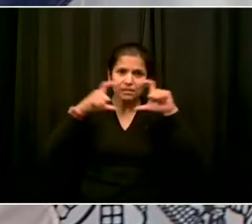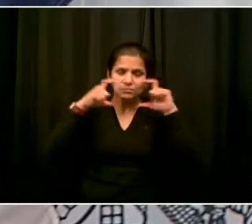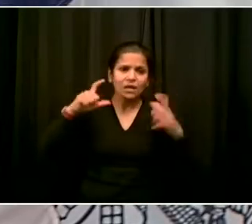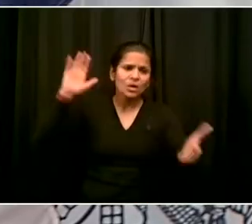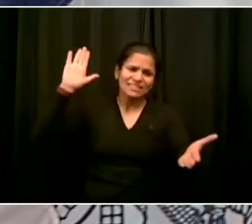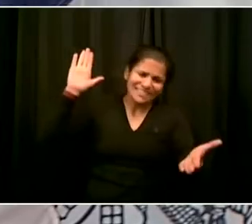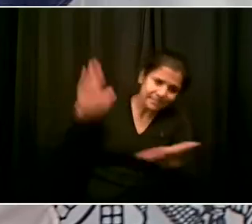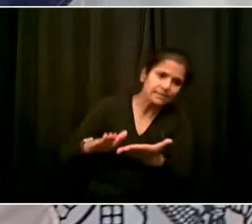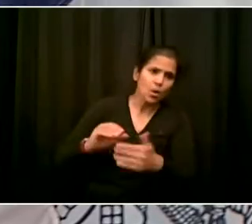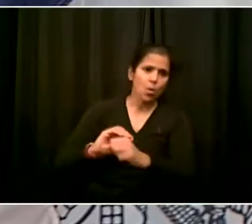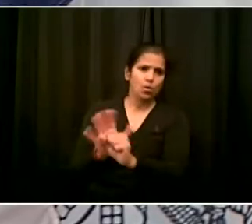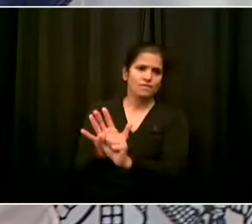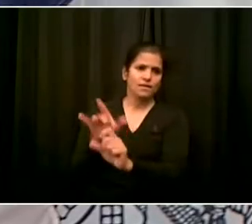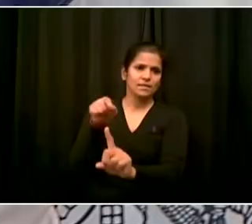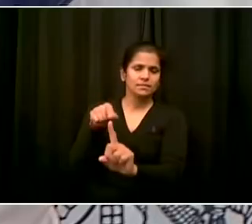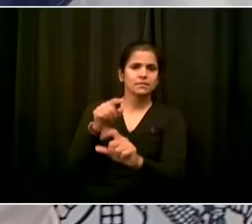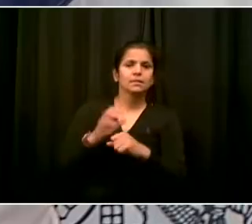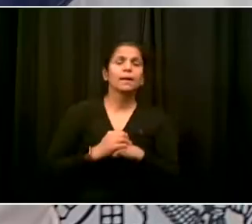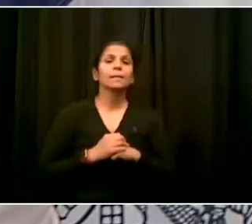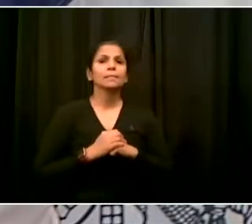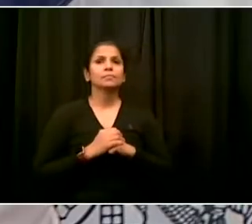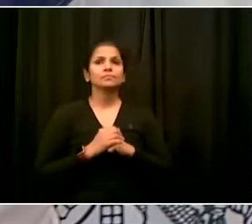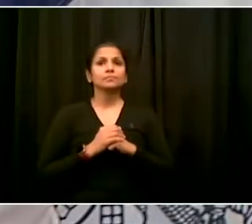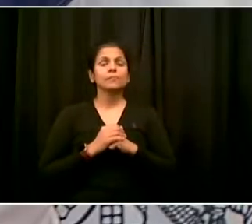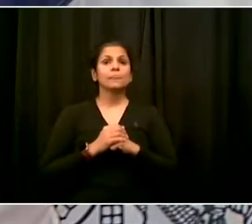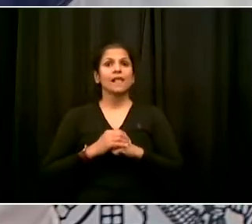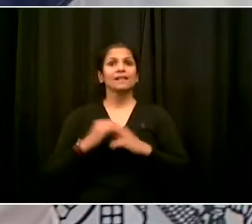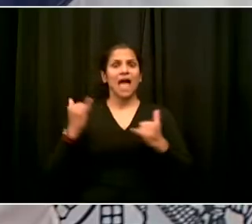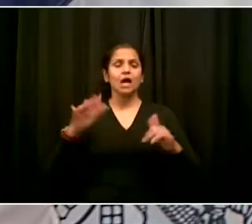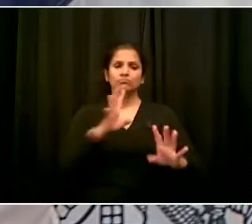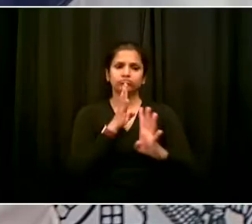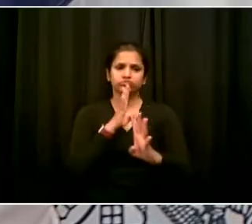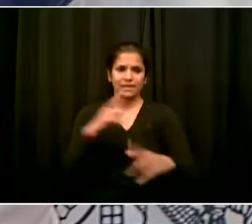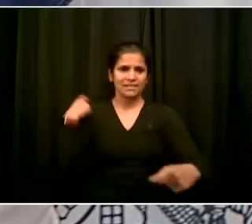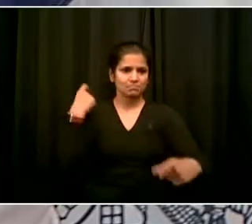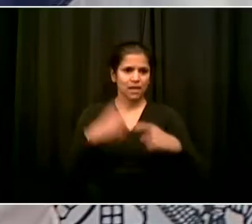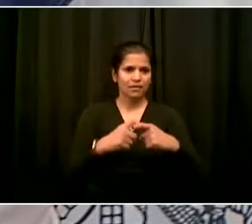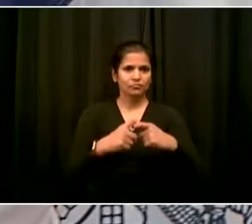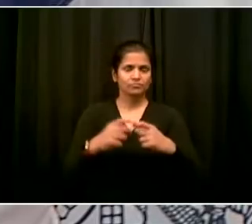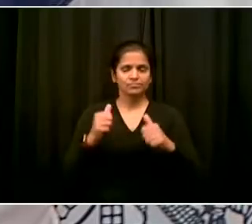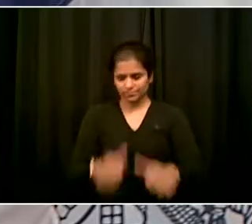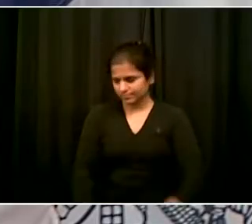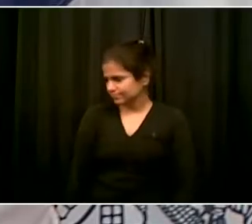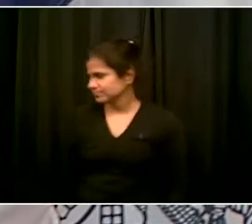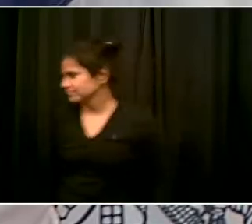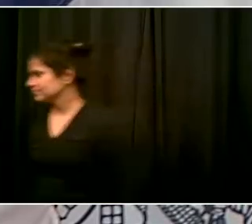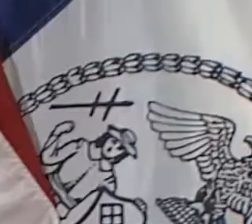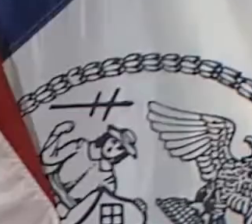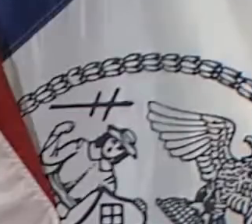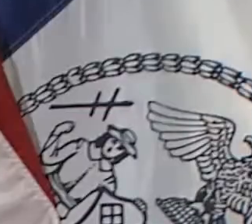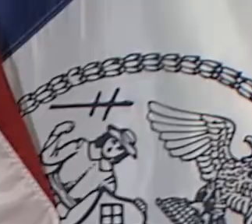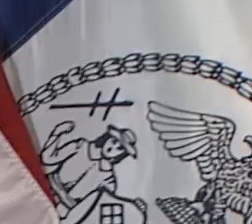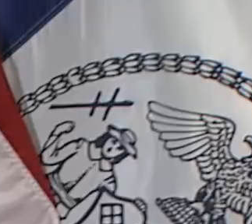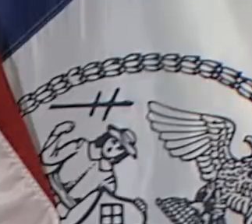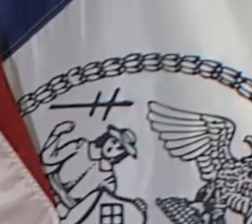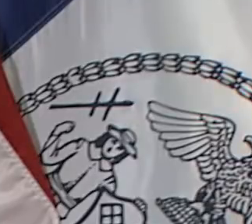SITUATION. WE ALL HAVE TO BE PART OF THIS SOLUTION. OKAY.